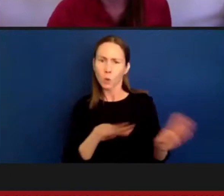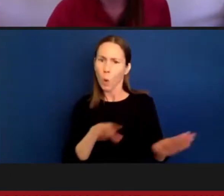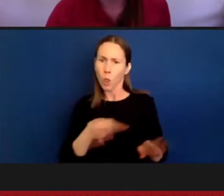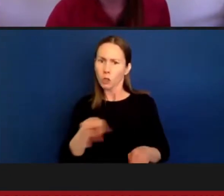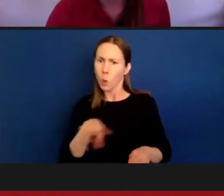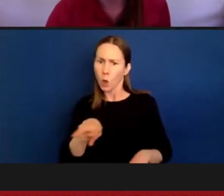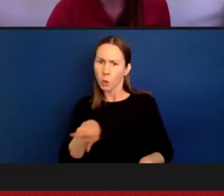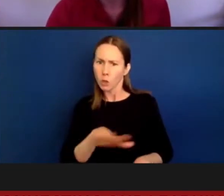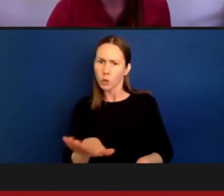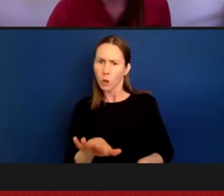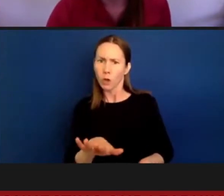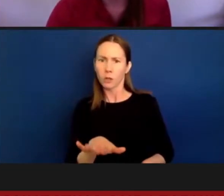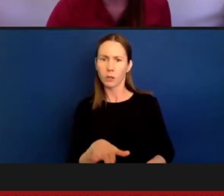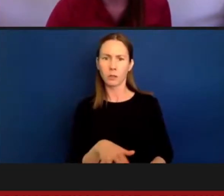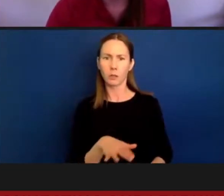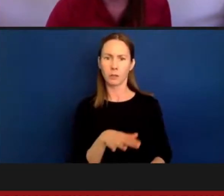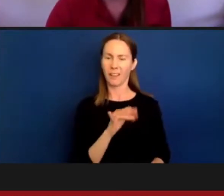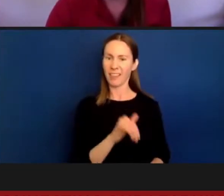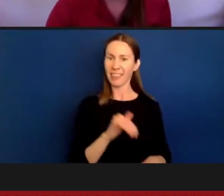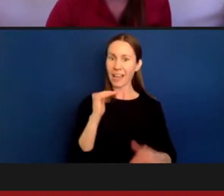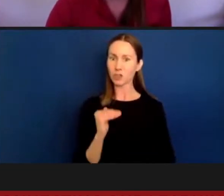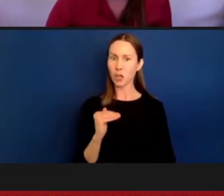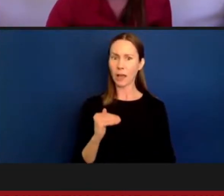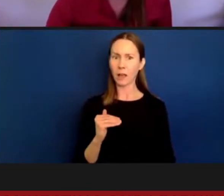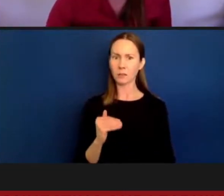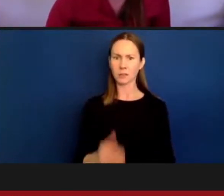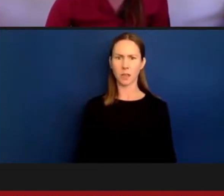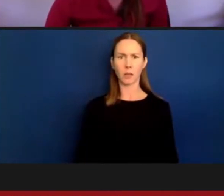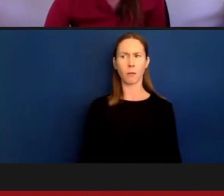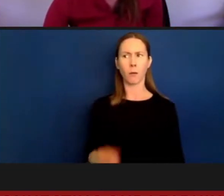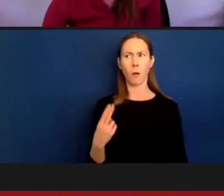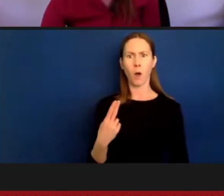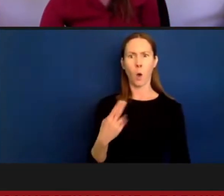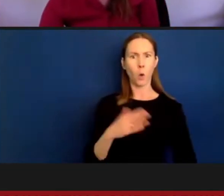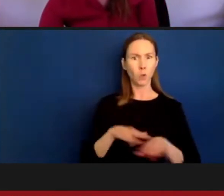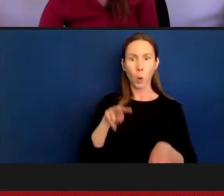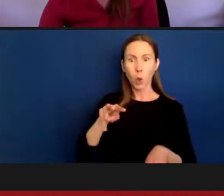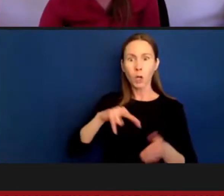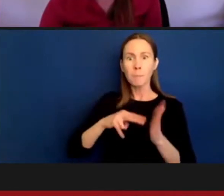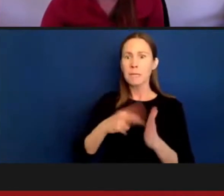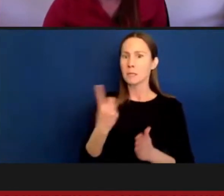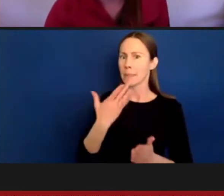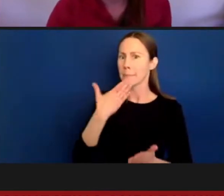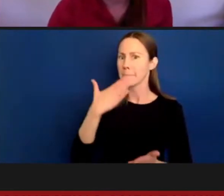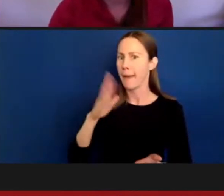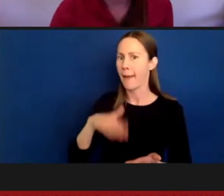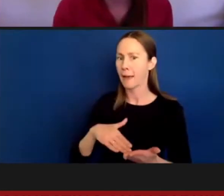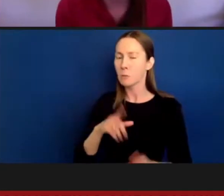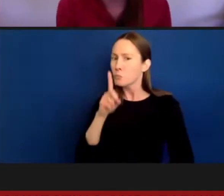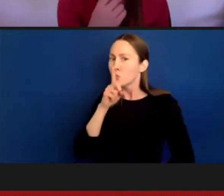No no. Don't look.” And what that's enforcing in for that child is that there's something bad there, not something interesting, but something bad.